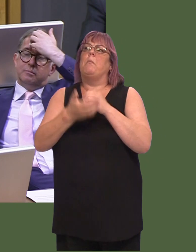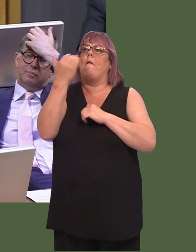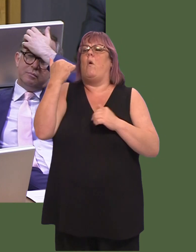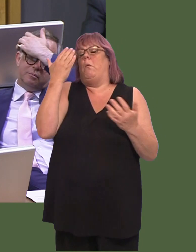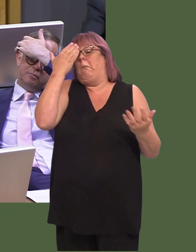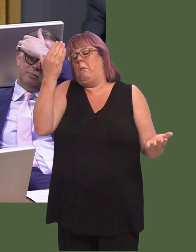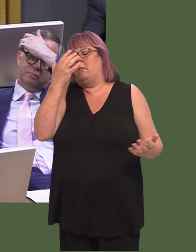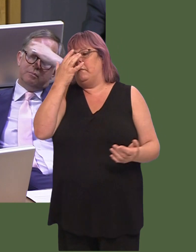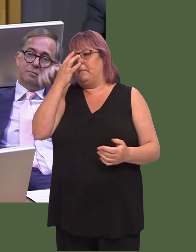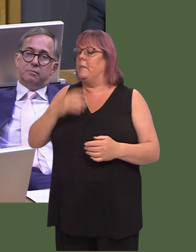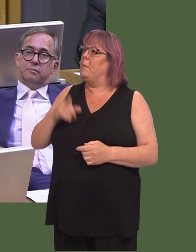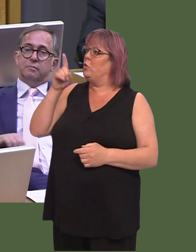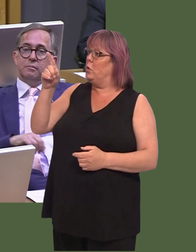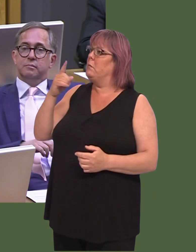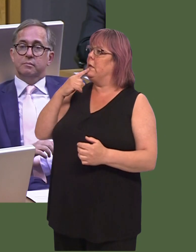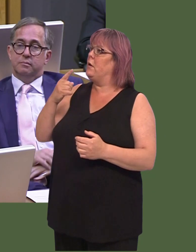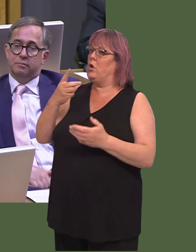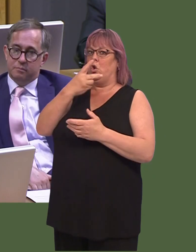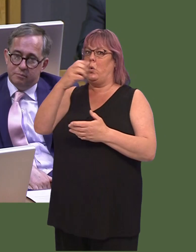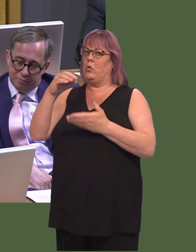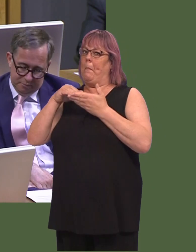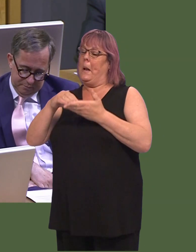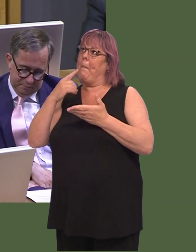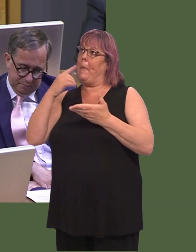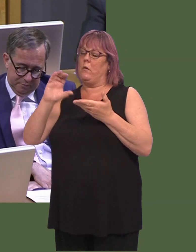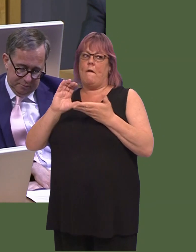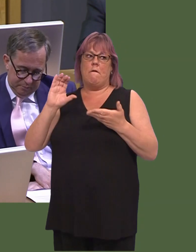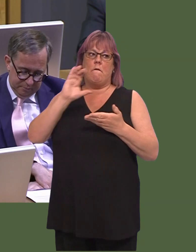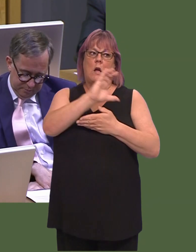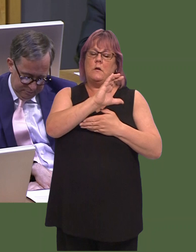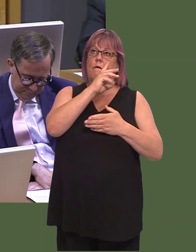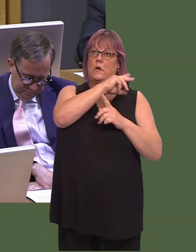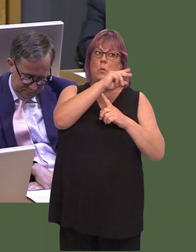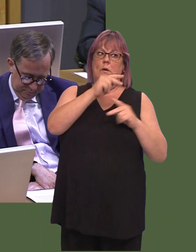sooner and whether the figures stack up, you did offer £200 million to support a Swansea